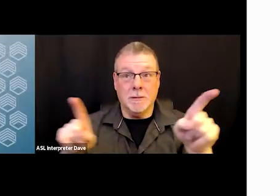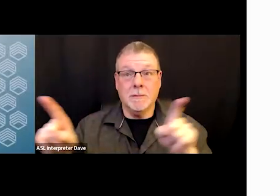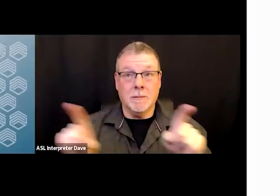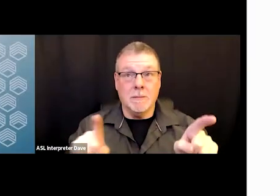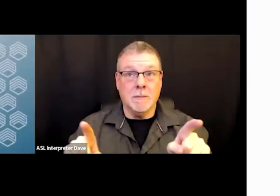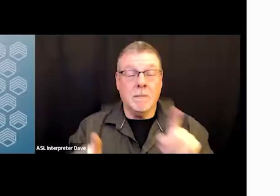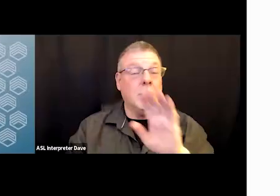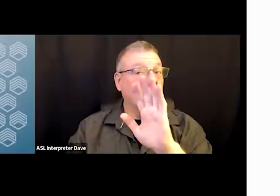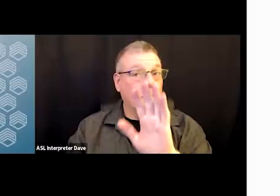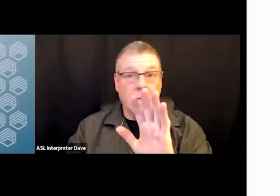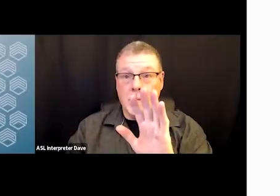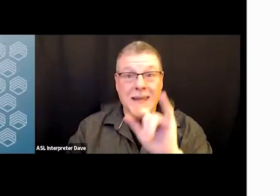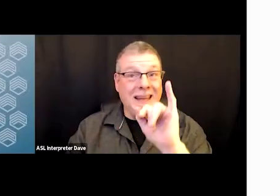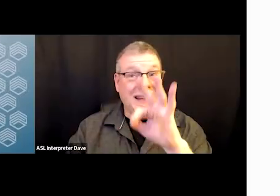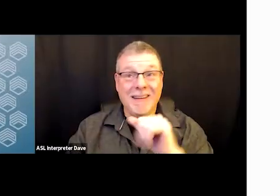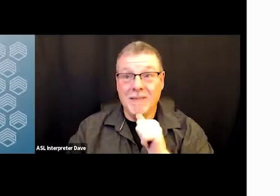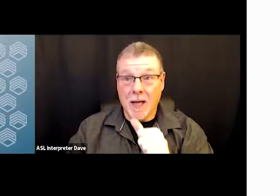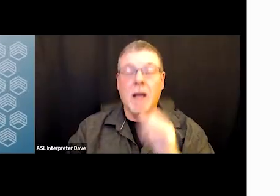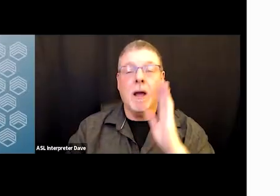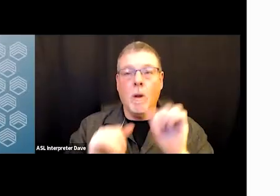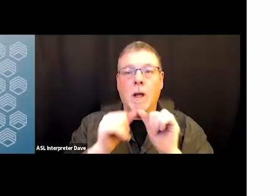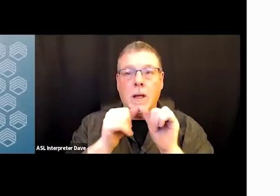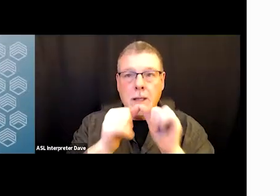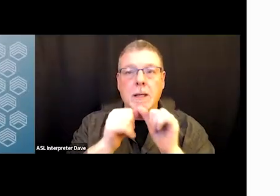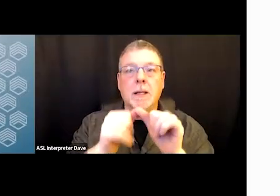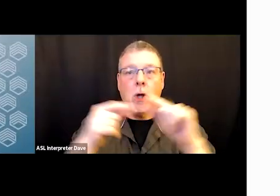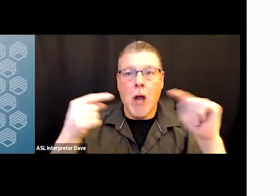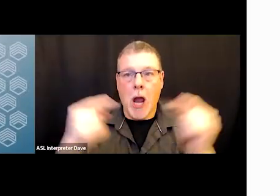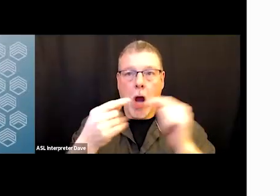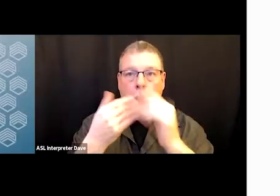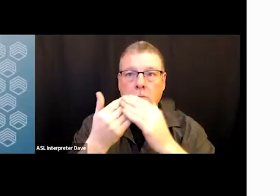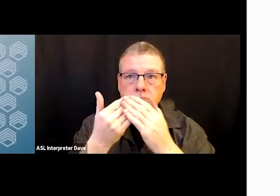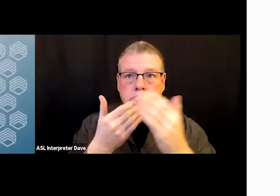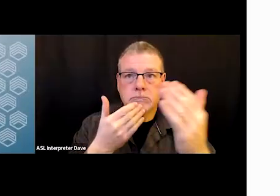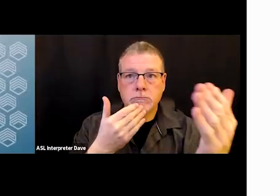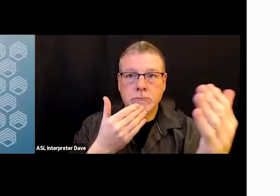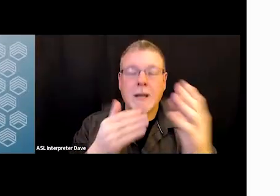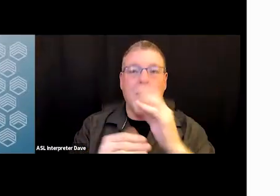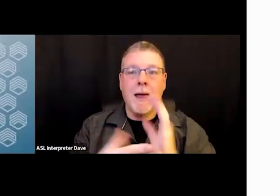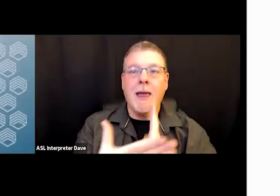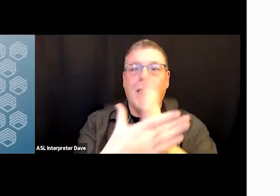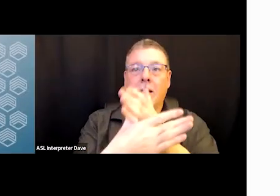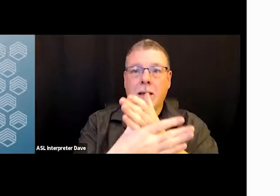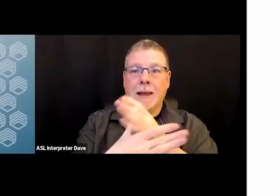or we're going to continue to create harm and really get in the way of the individual's healing